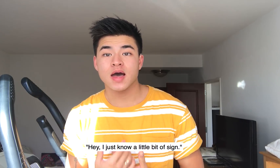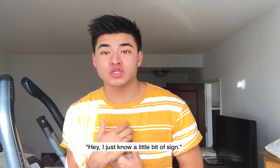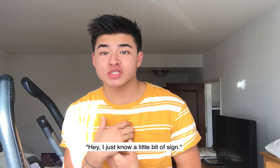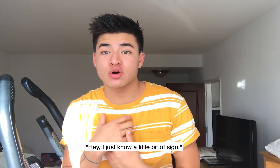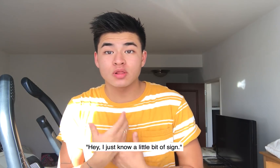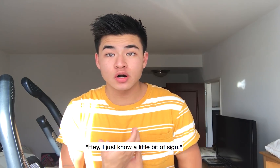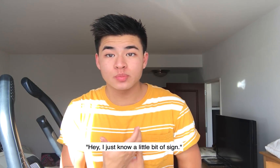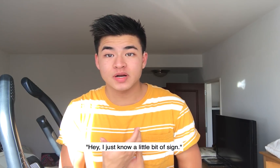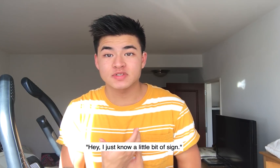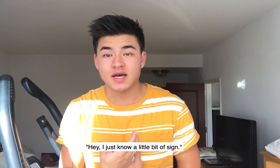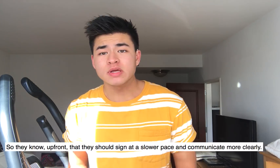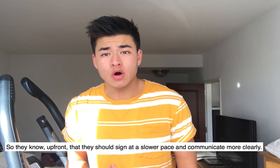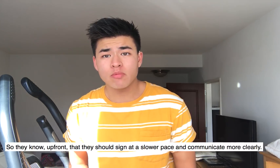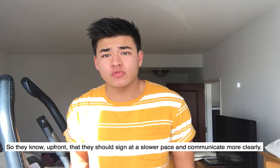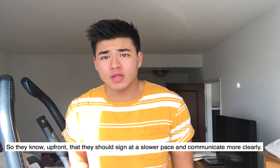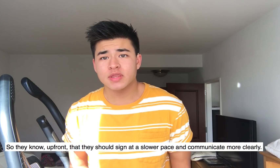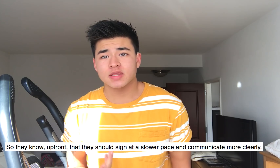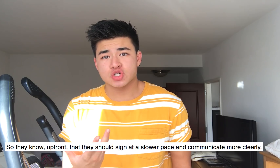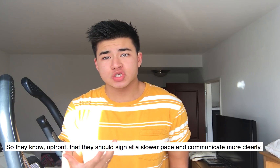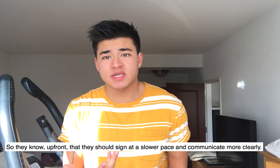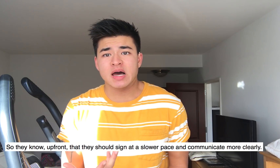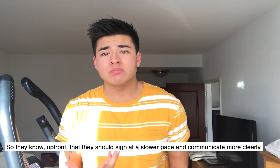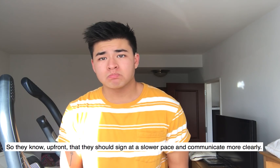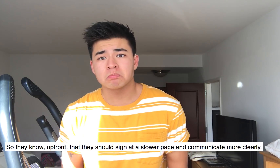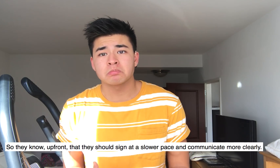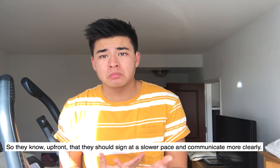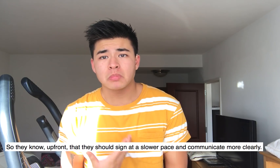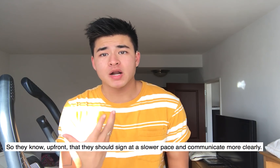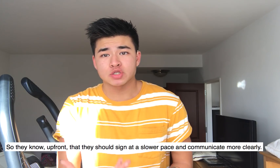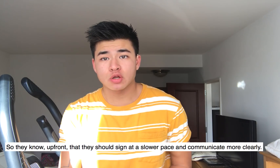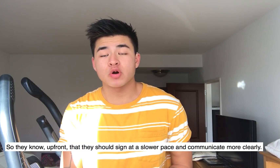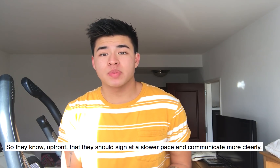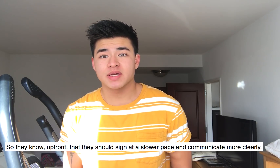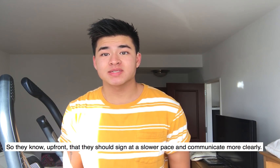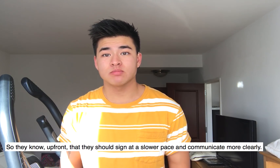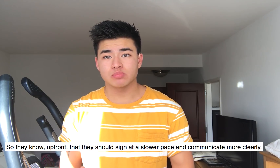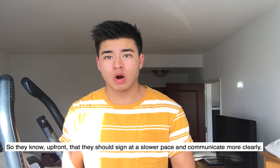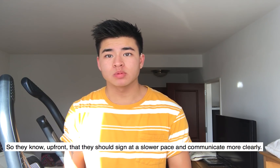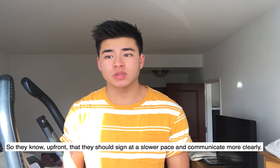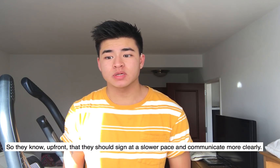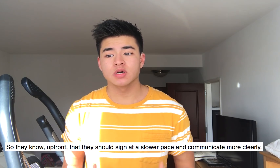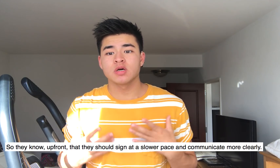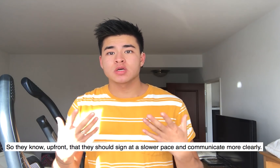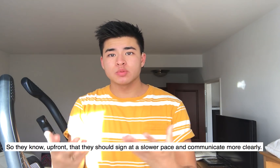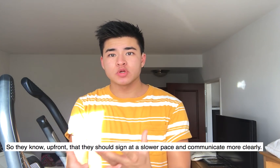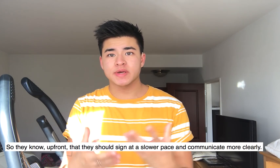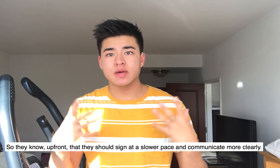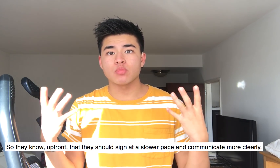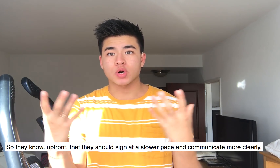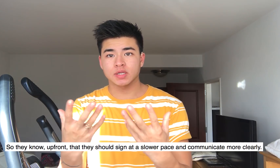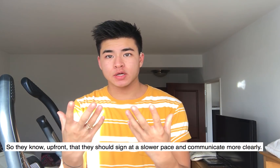I just know little bit of so they know up button that they should sign at a slower pace and probably communicate more clearly